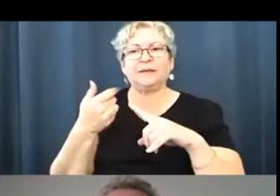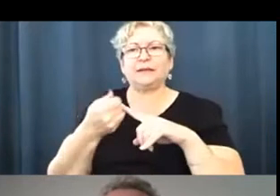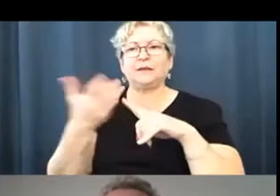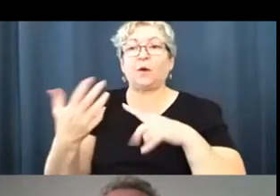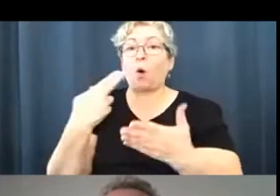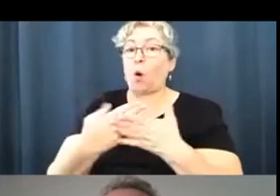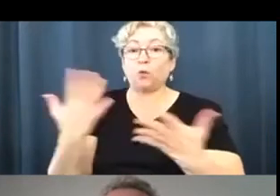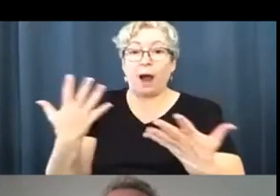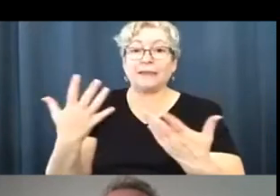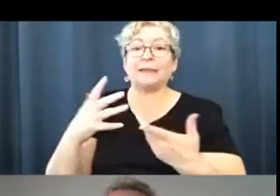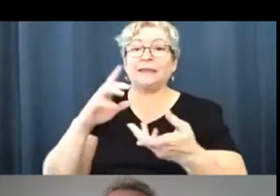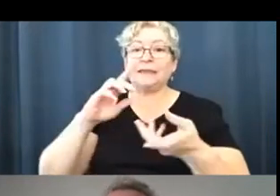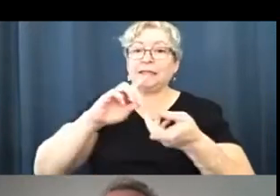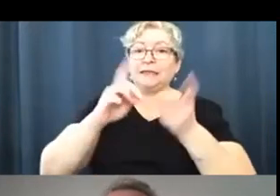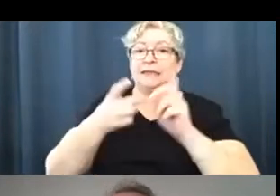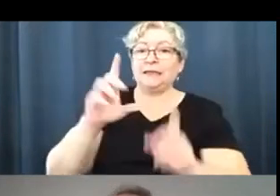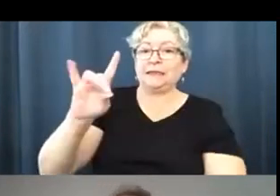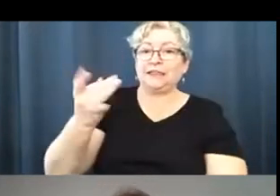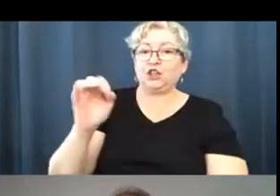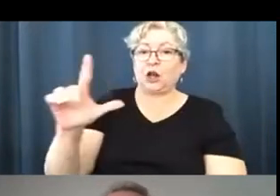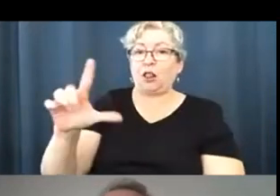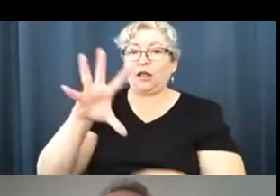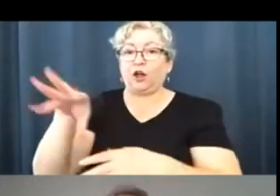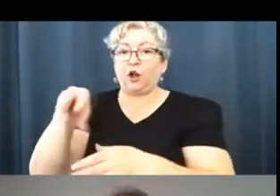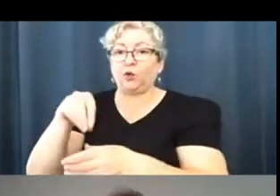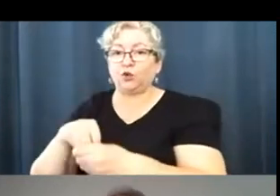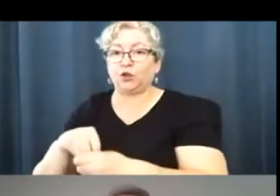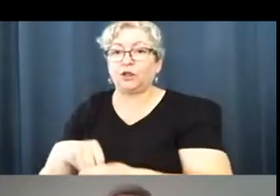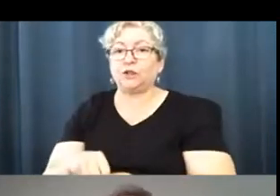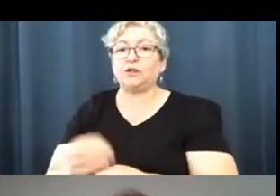which Darren i think you've got some opinions on this. Yeah, yeah thank you William,